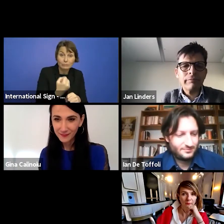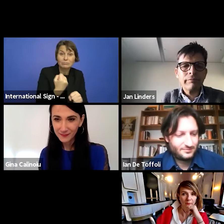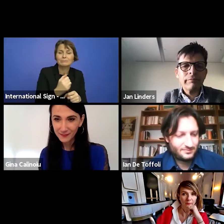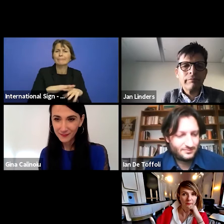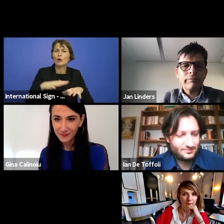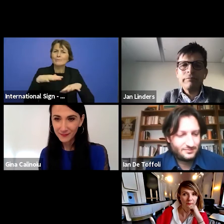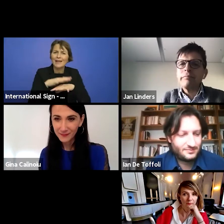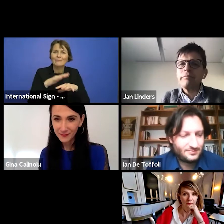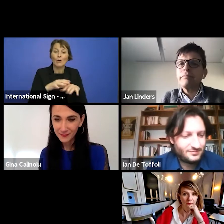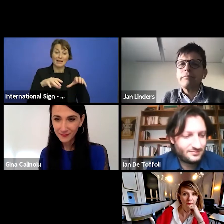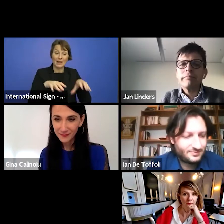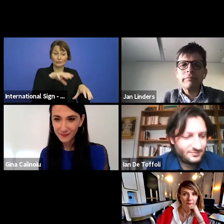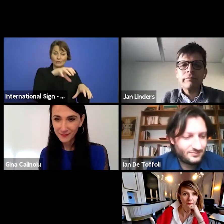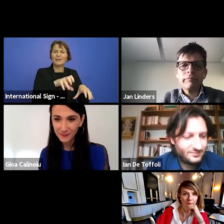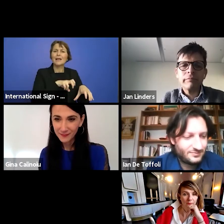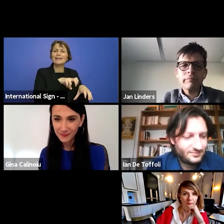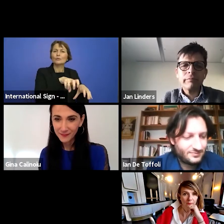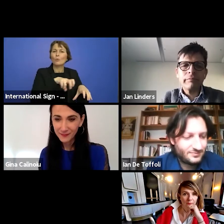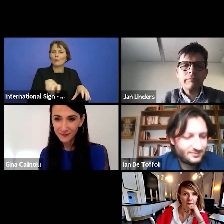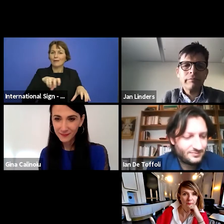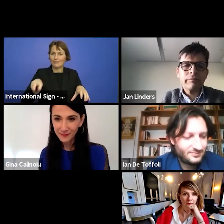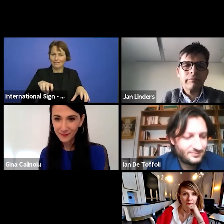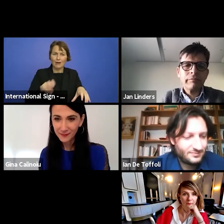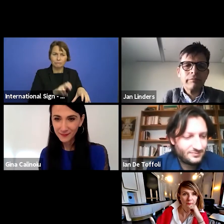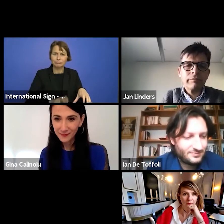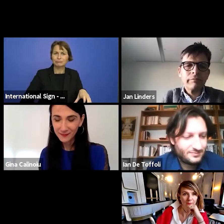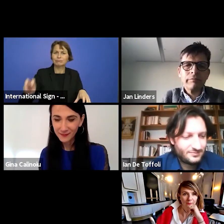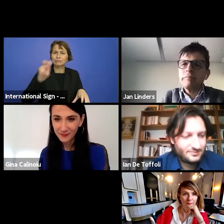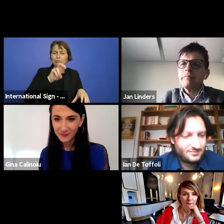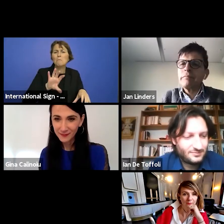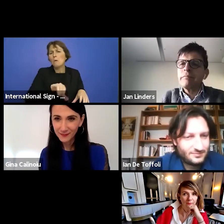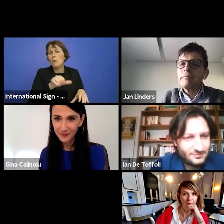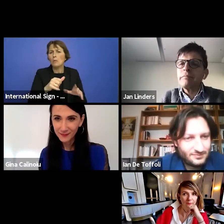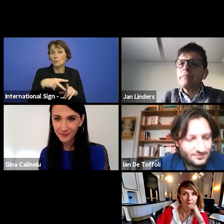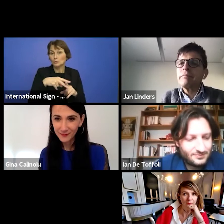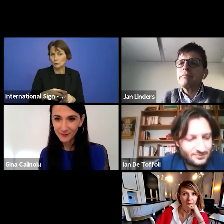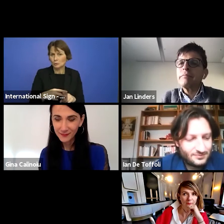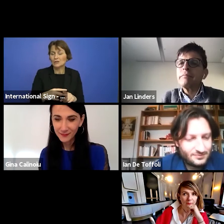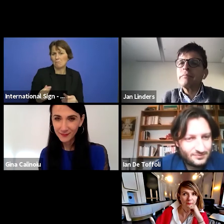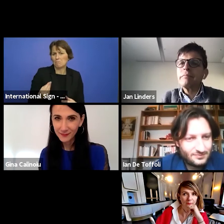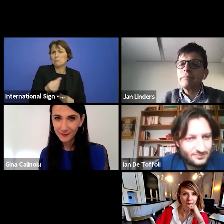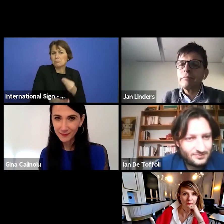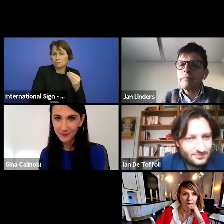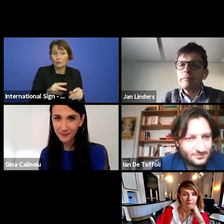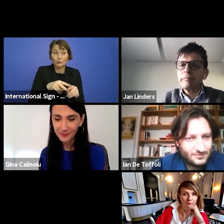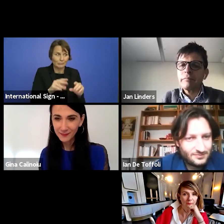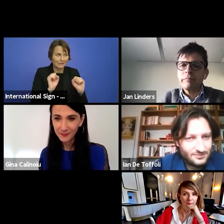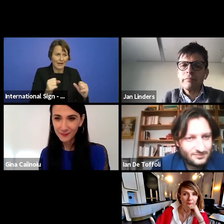the development or satellite link tools and other tools that expand access, sign language,